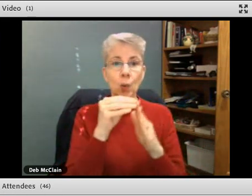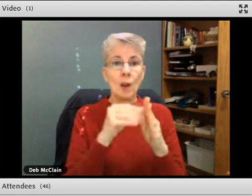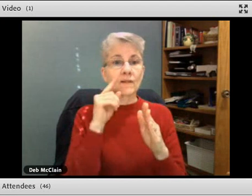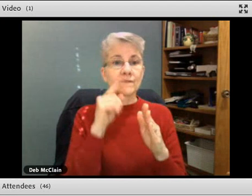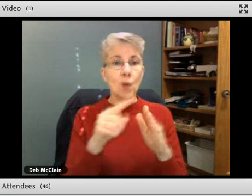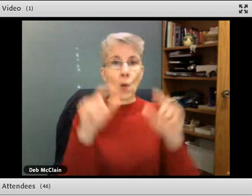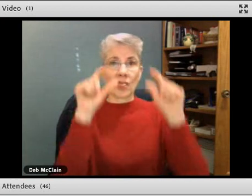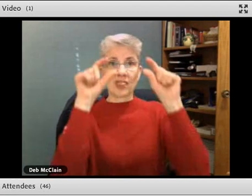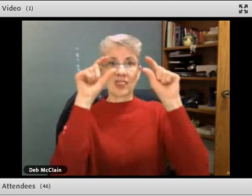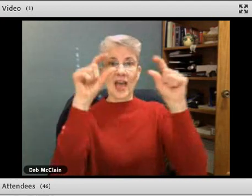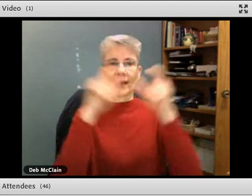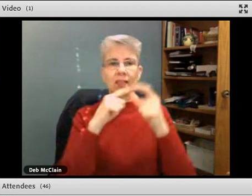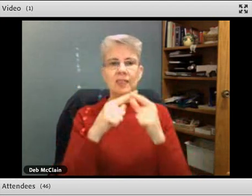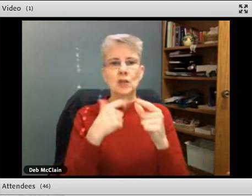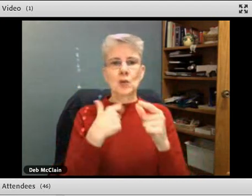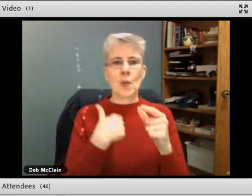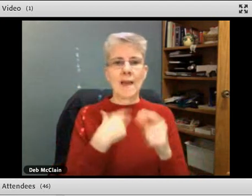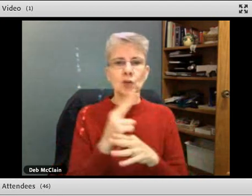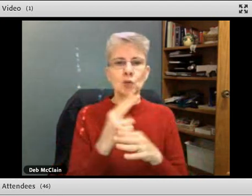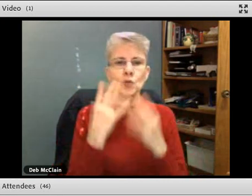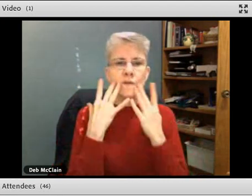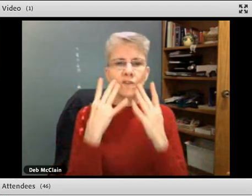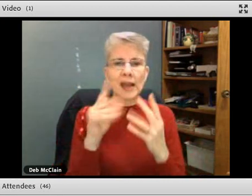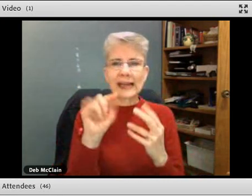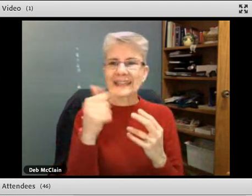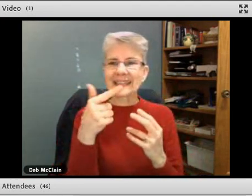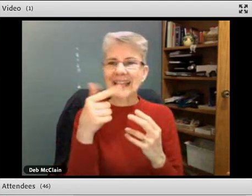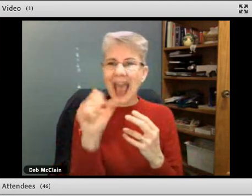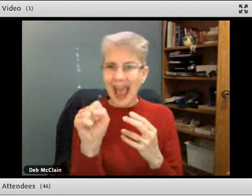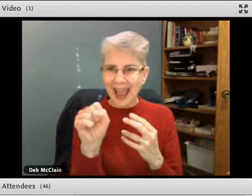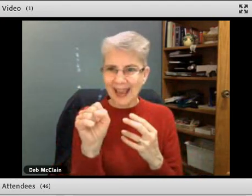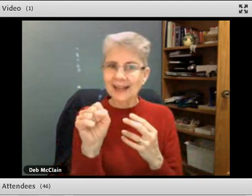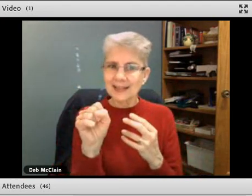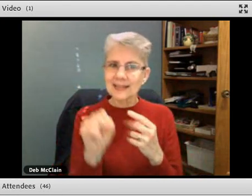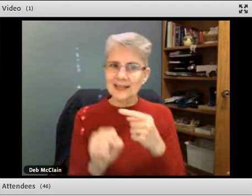so that the data from the 100 fields, say, in the MARC record,